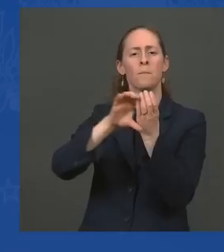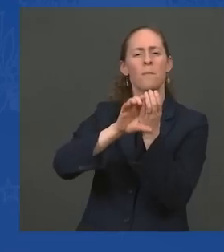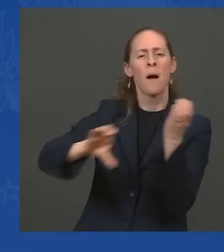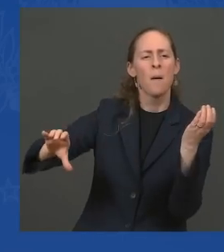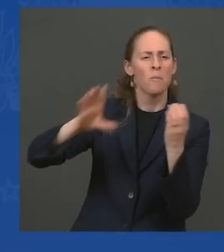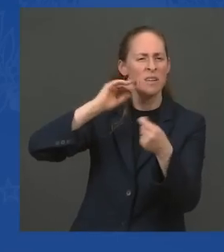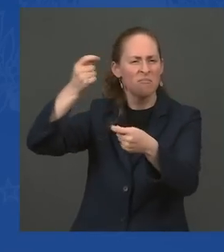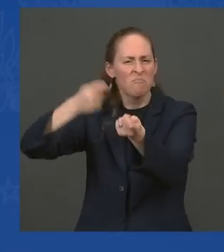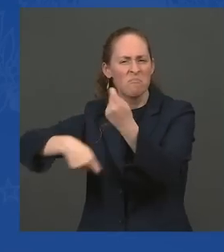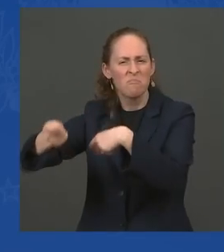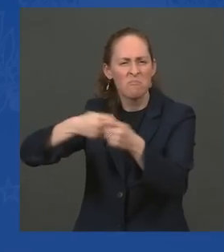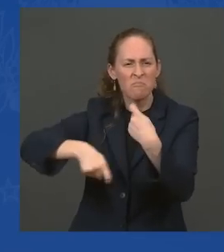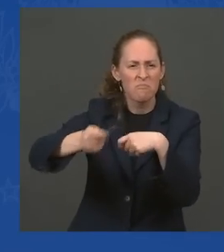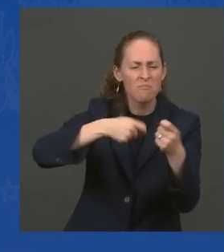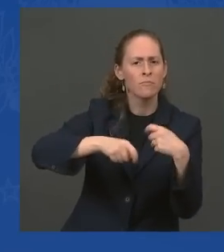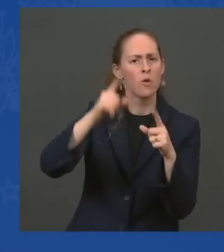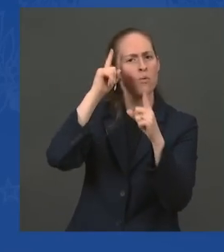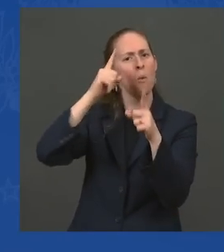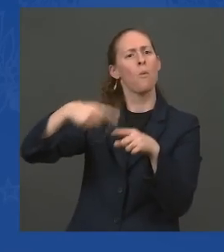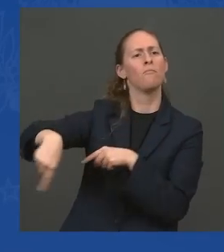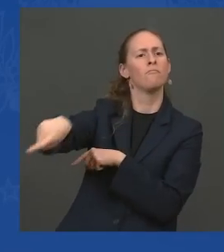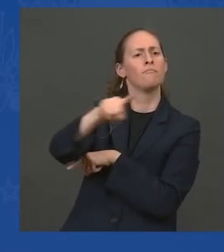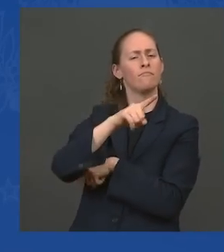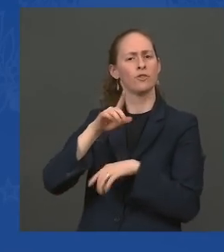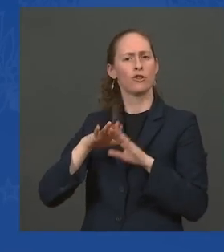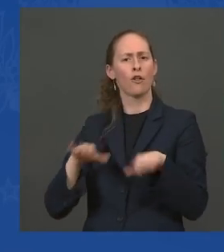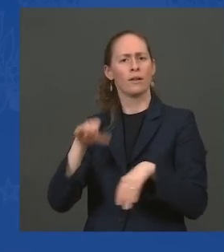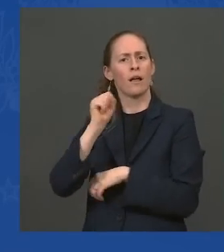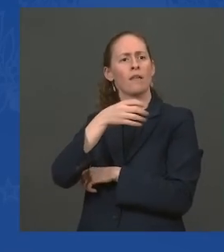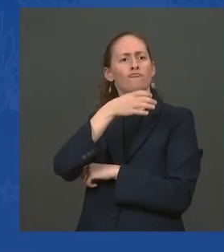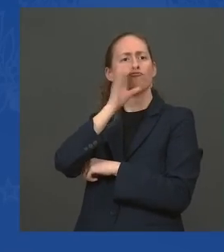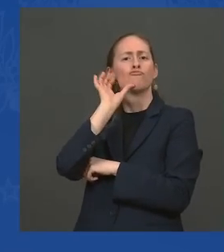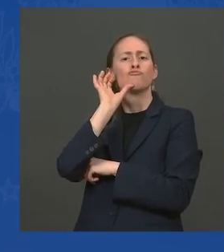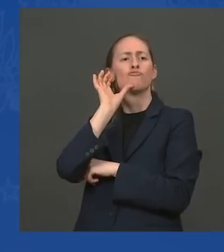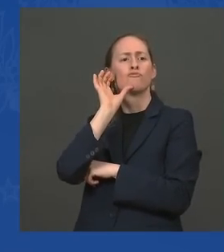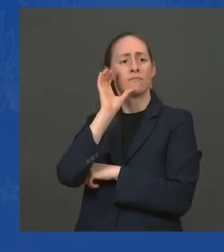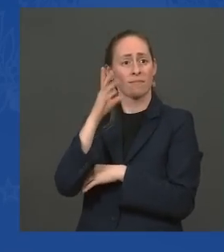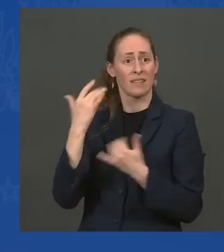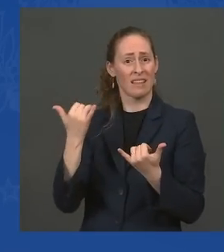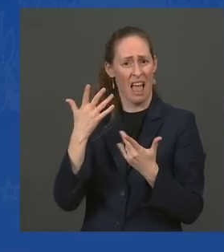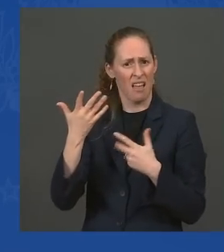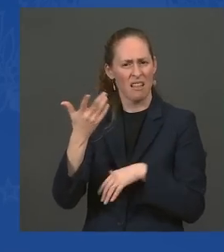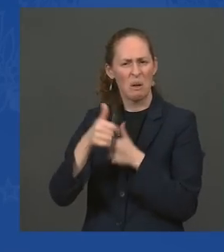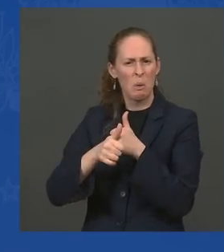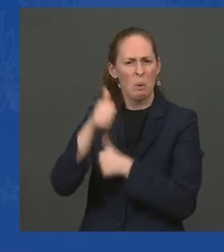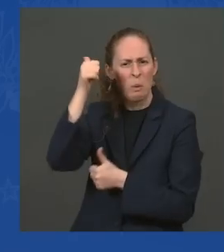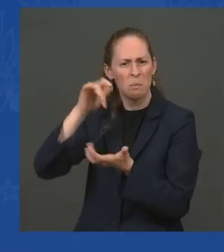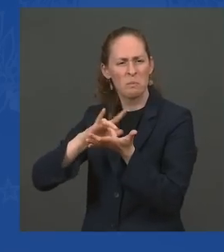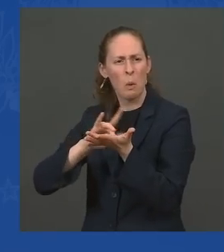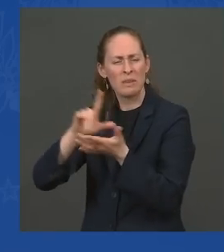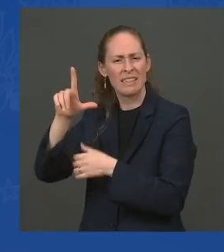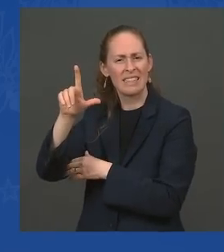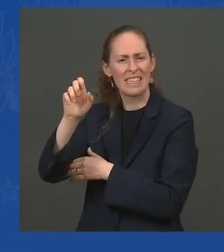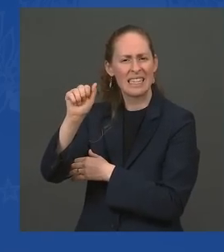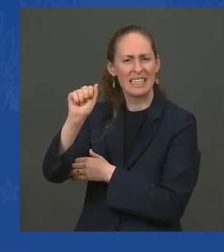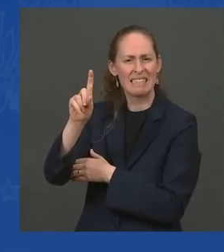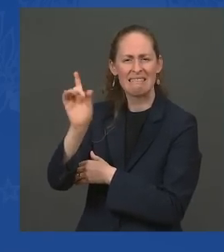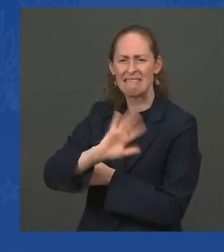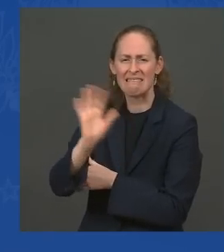We have kids in America right now that are drinking water out of lead pipes. It's going to rebuild our roads and bridges and public transit,